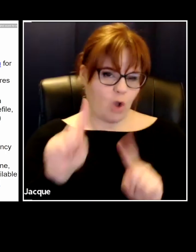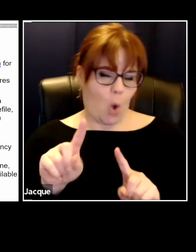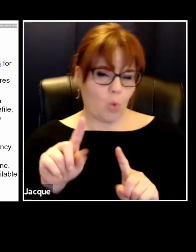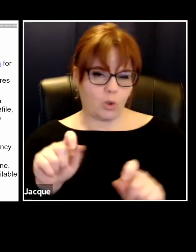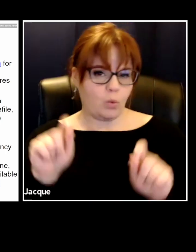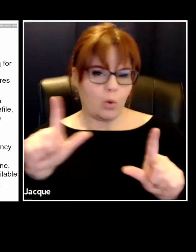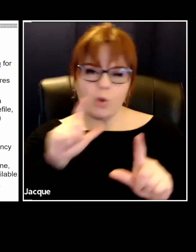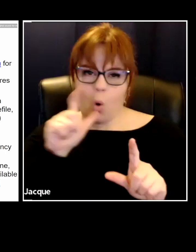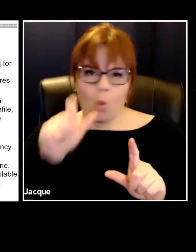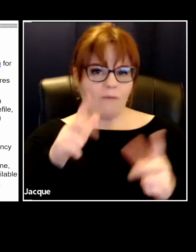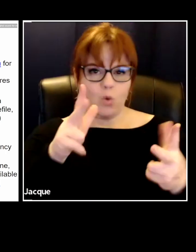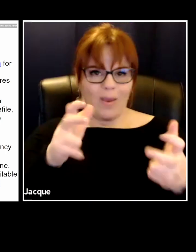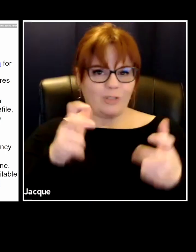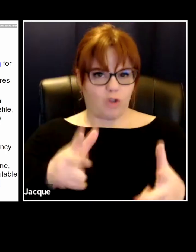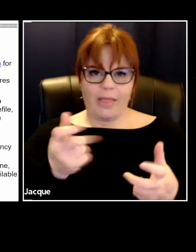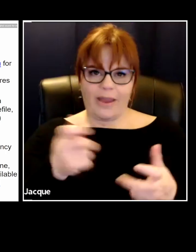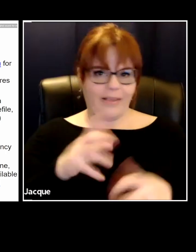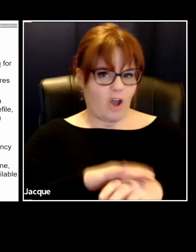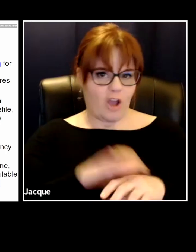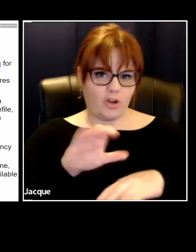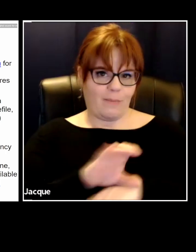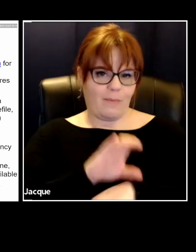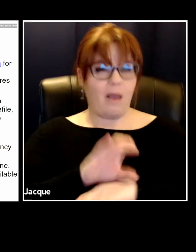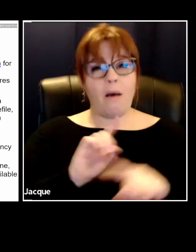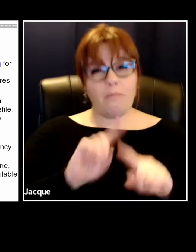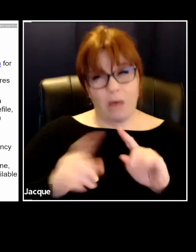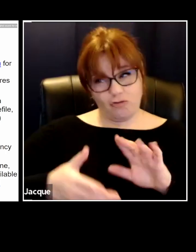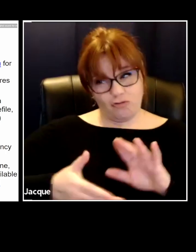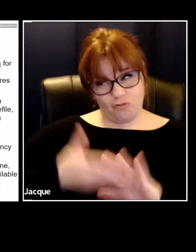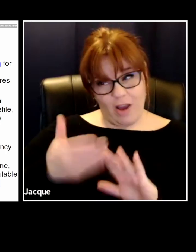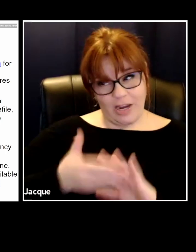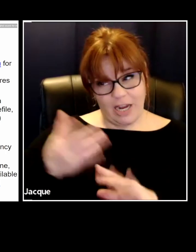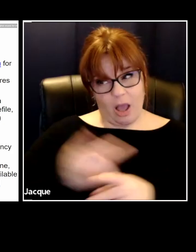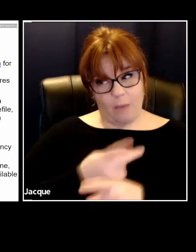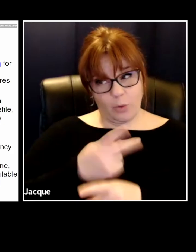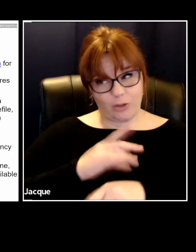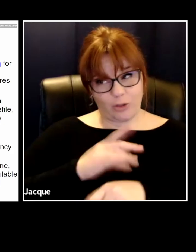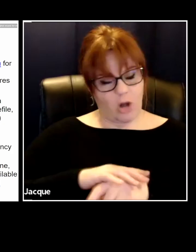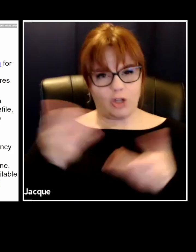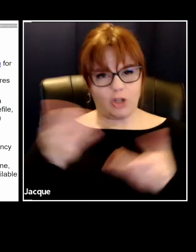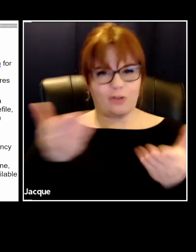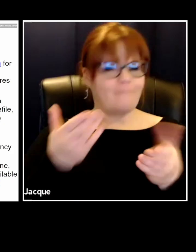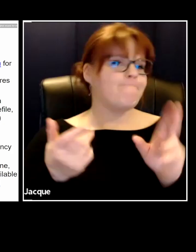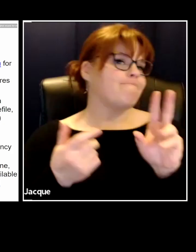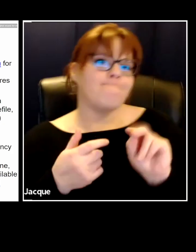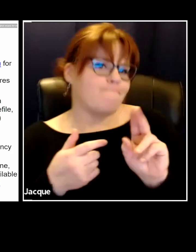not um running any computation on a server. It's all running locally uh in your browser.